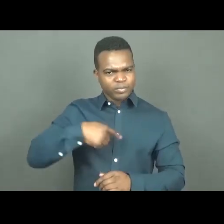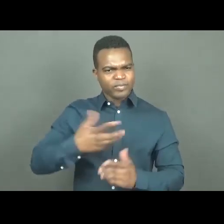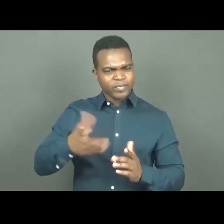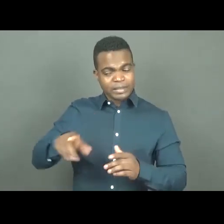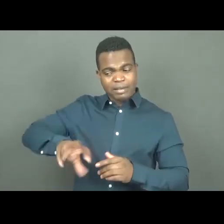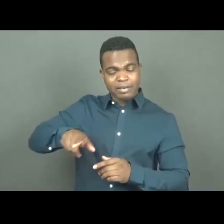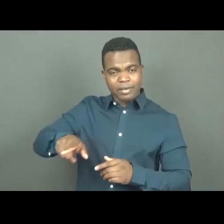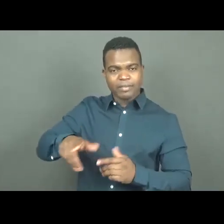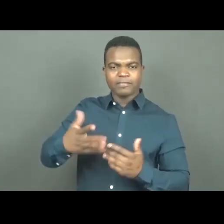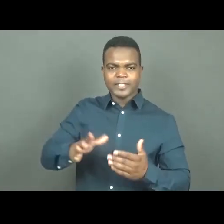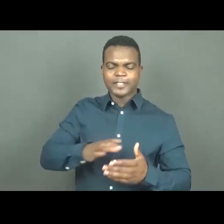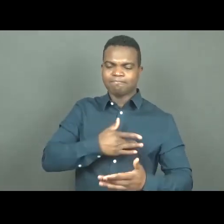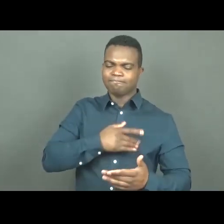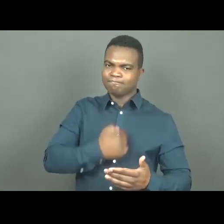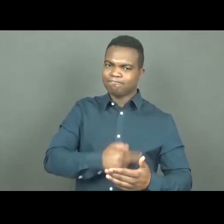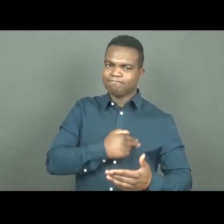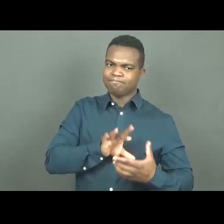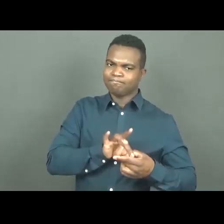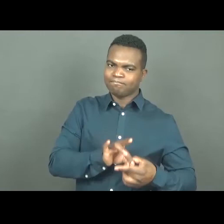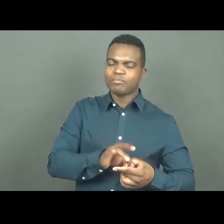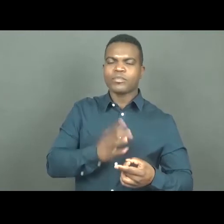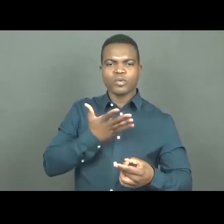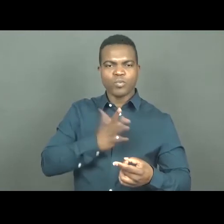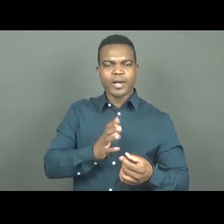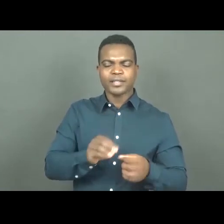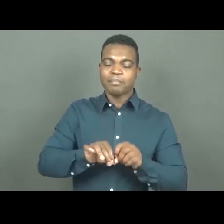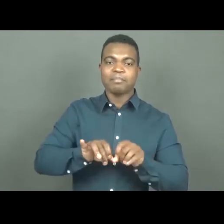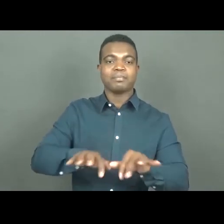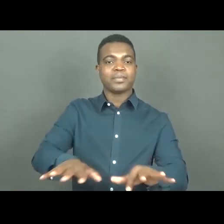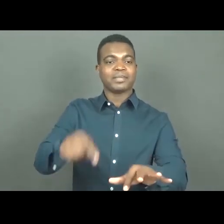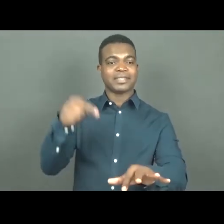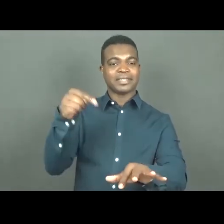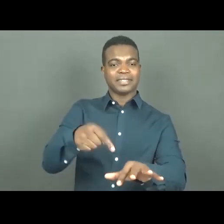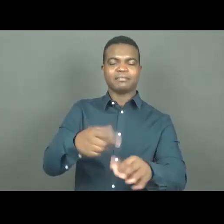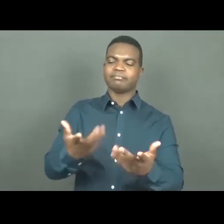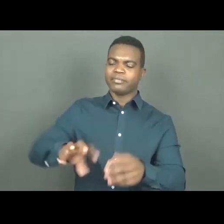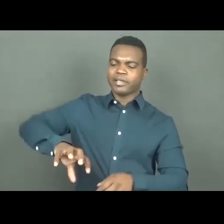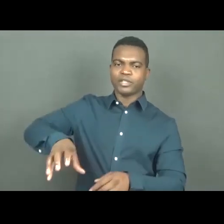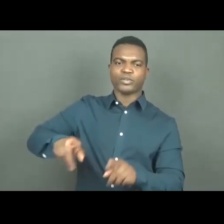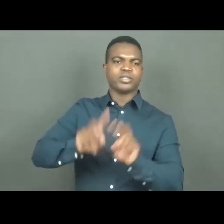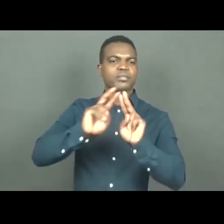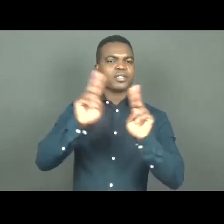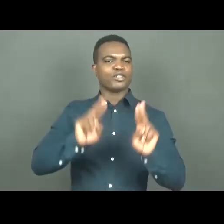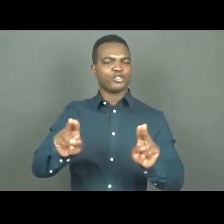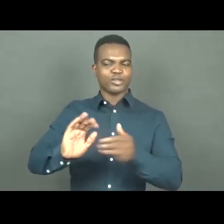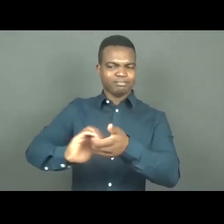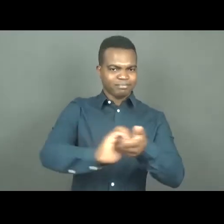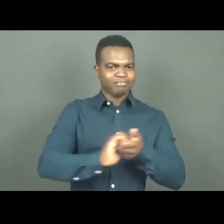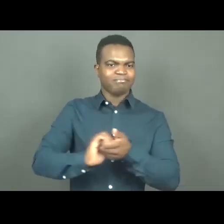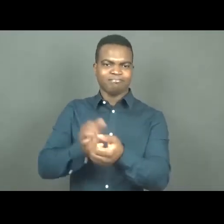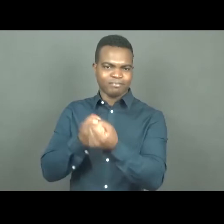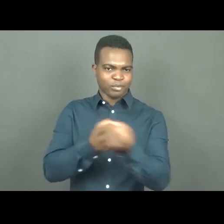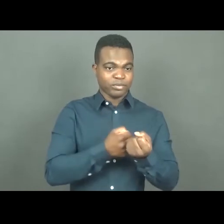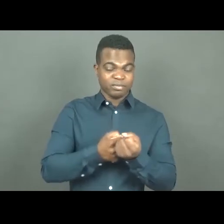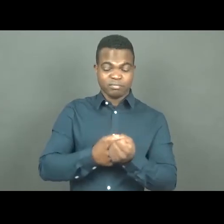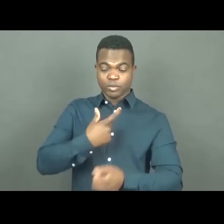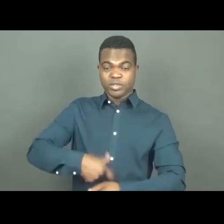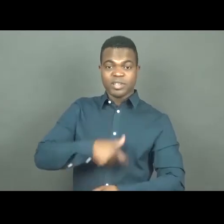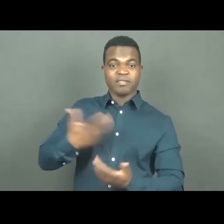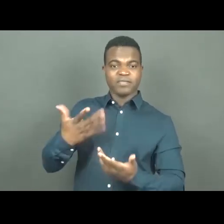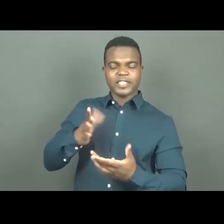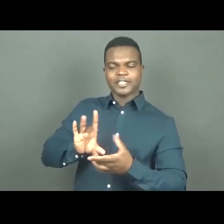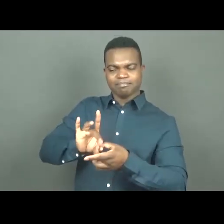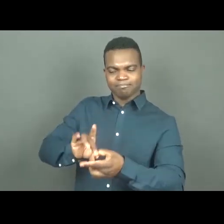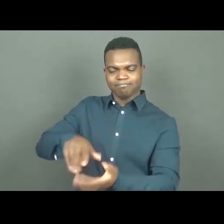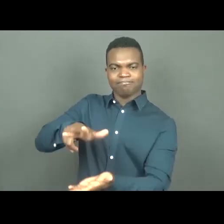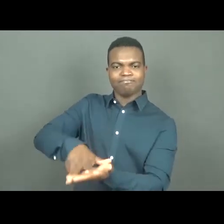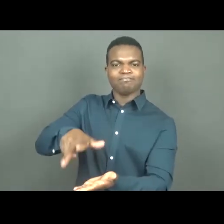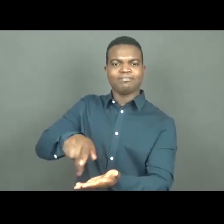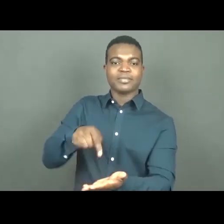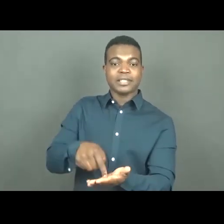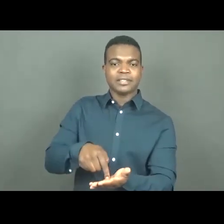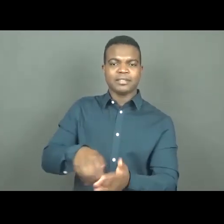which are closely tied to Switzerland's own international cooperation strategy 2021–2024.